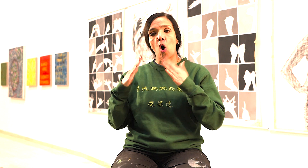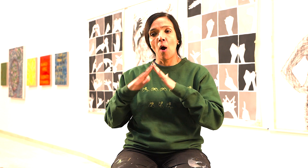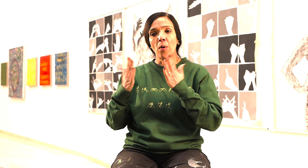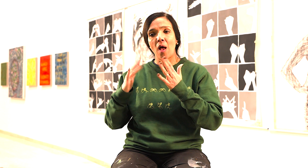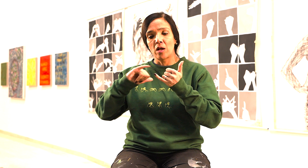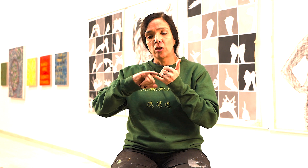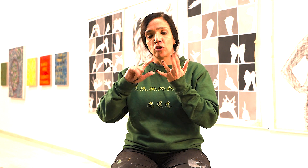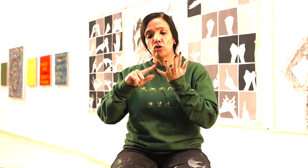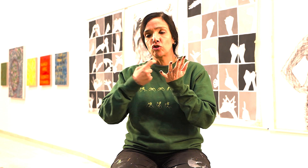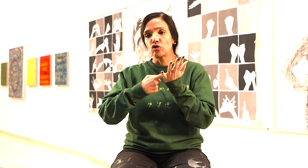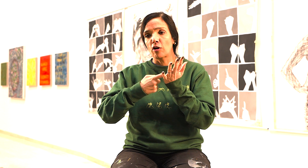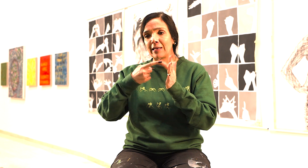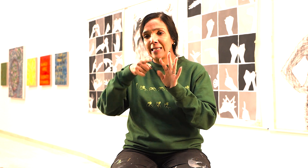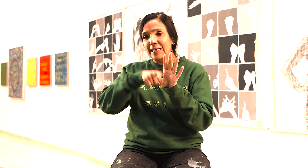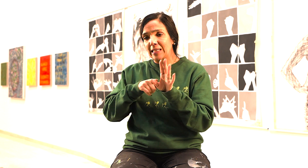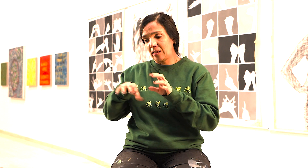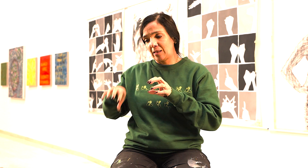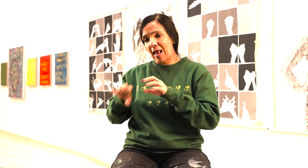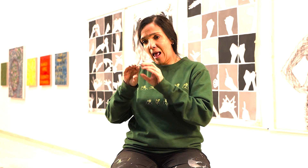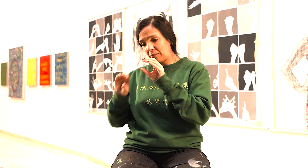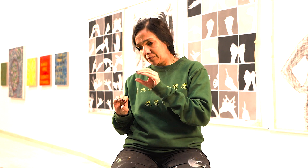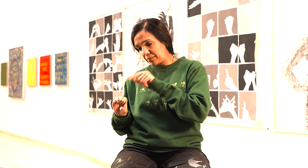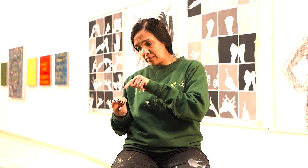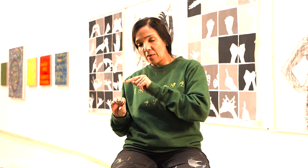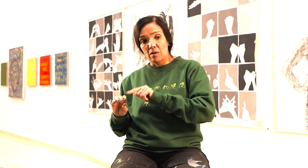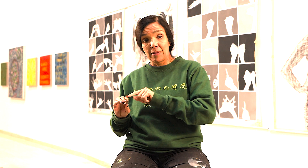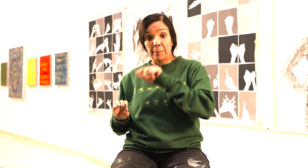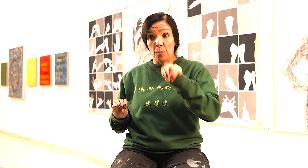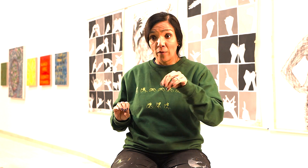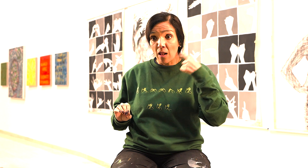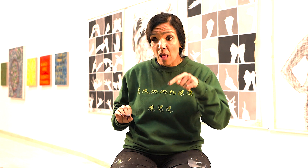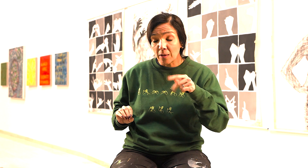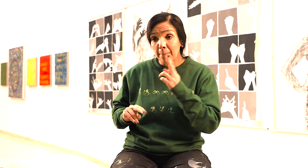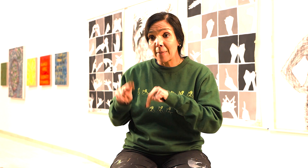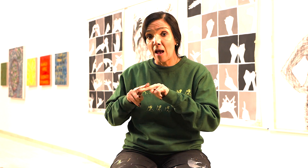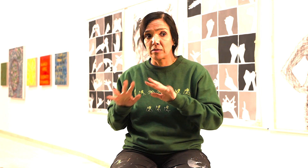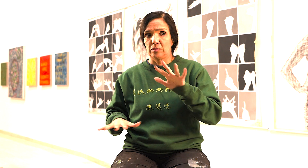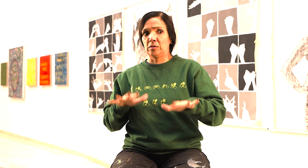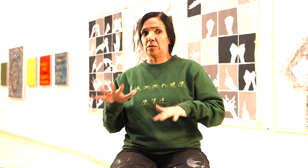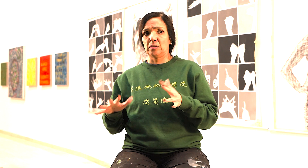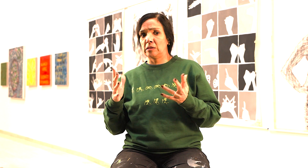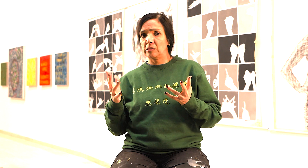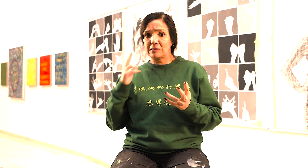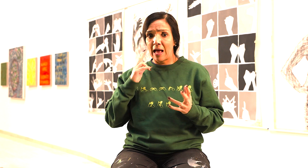and so, my family home was in Surrey, but it meant moving to London, and my parents were a little